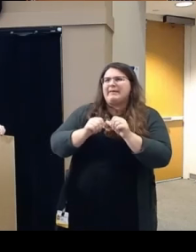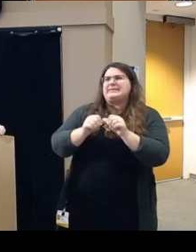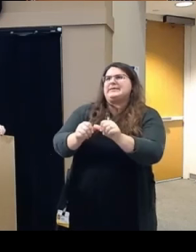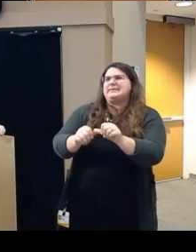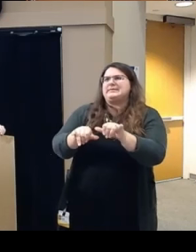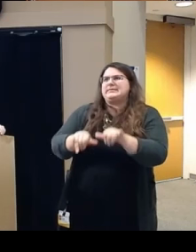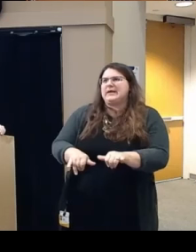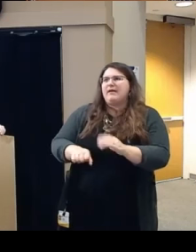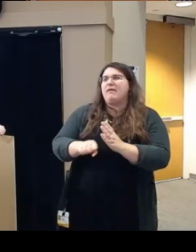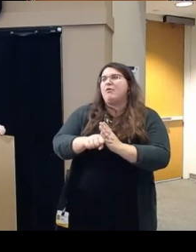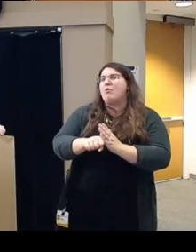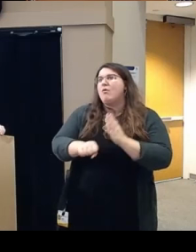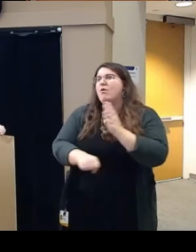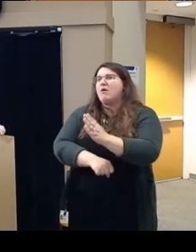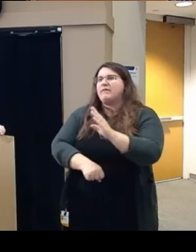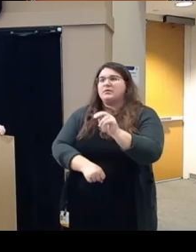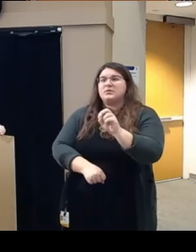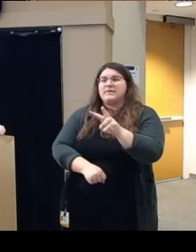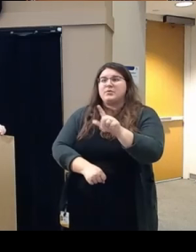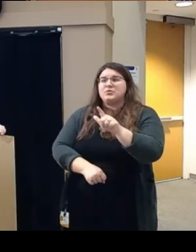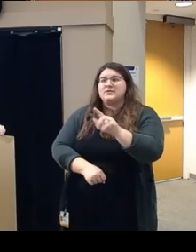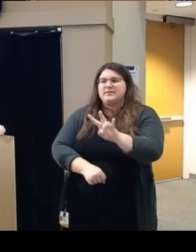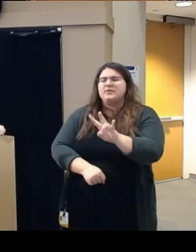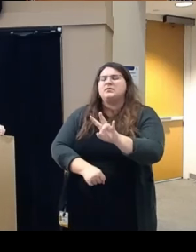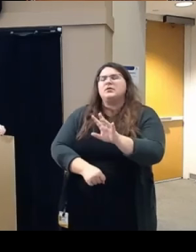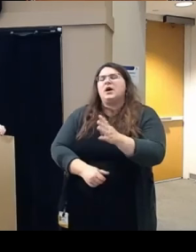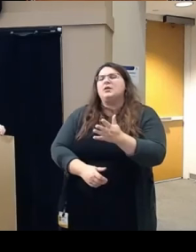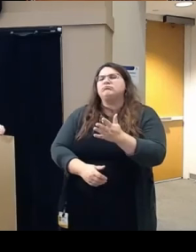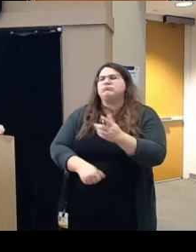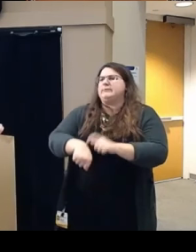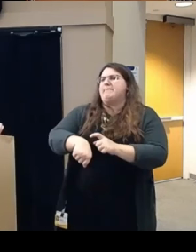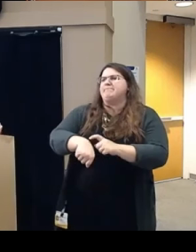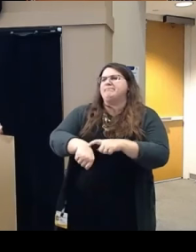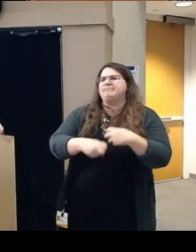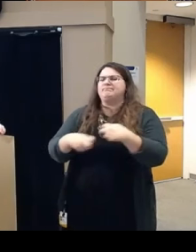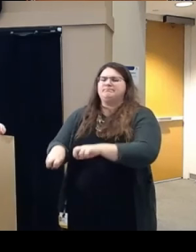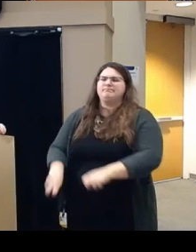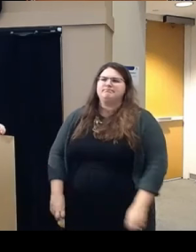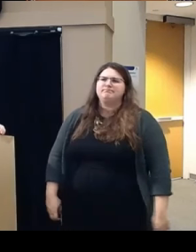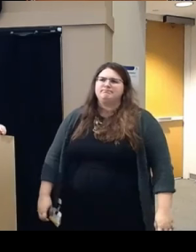stay past the 27th that's when we'll transfer them over to the new workflow for the partial